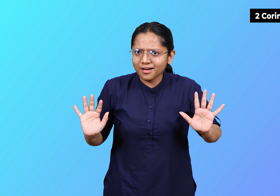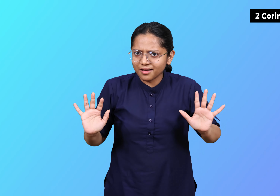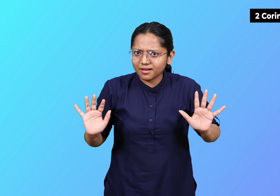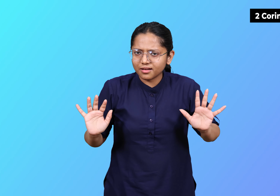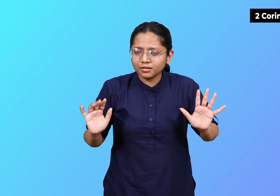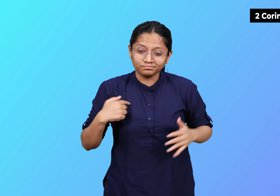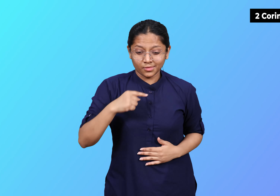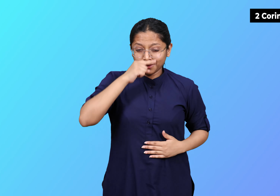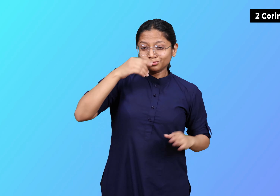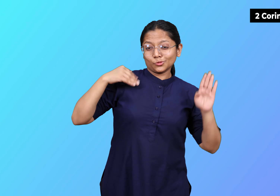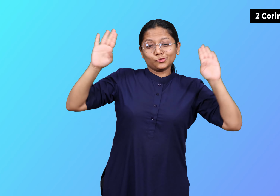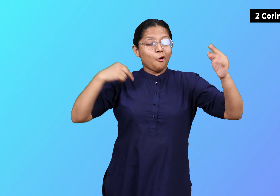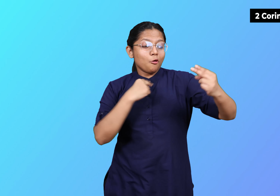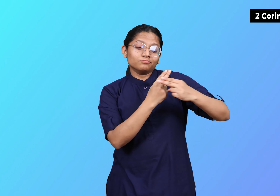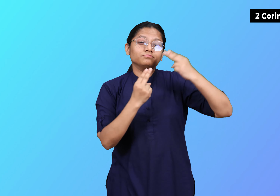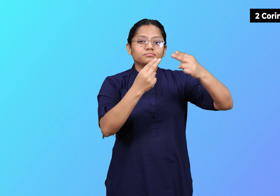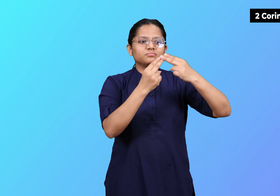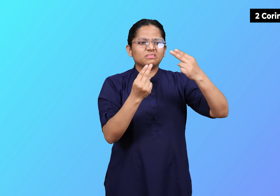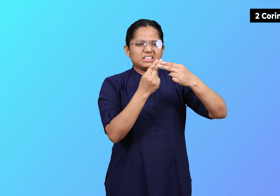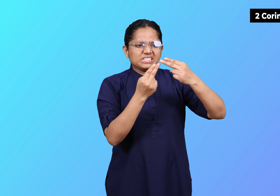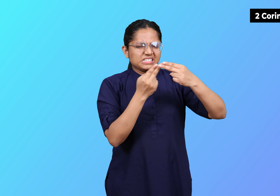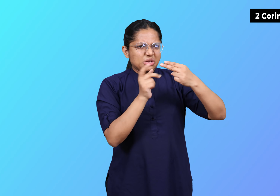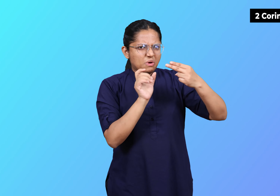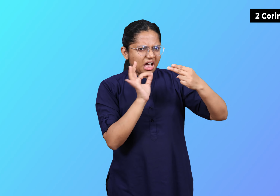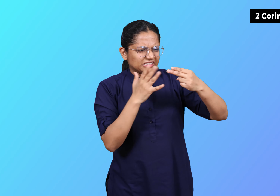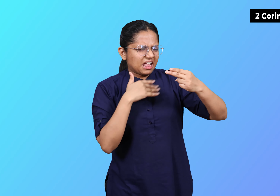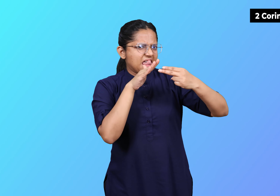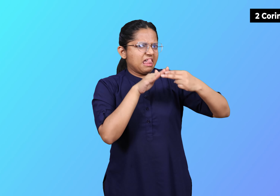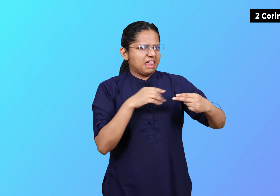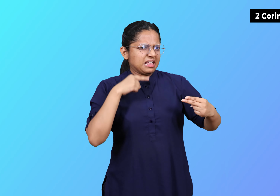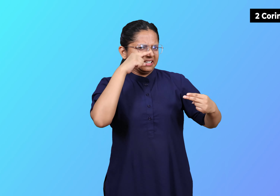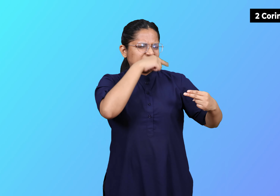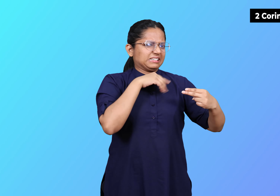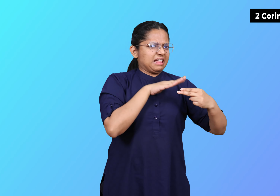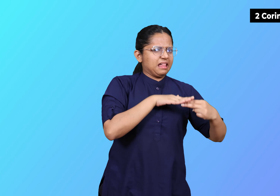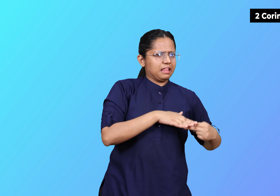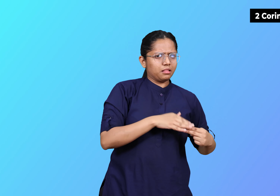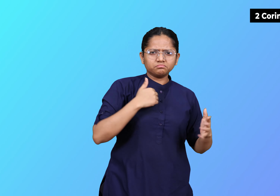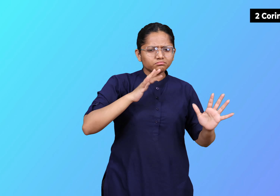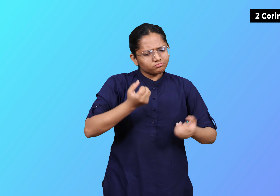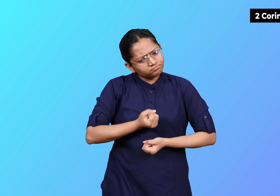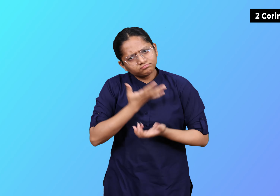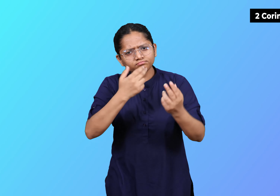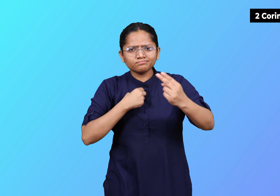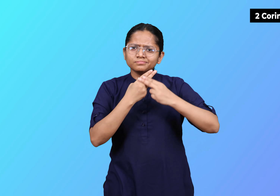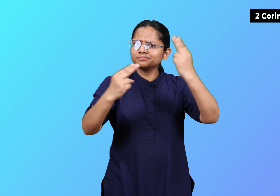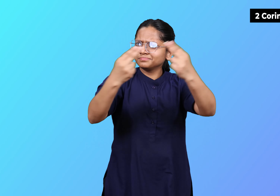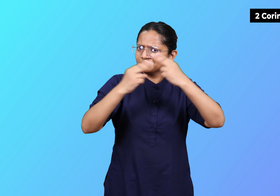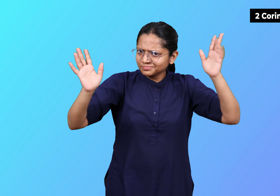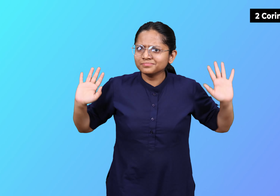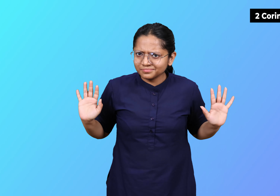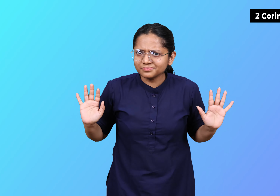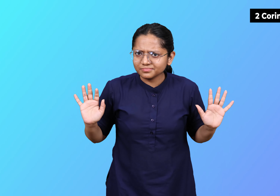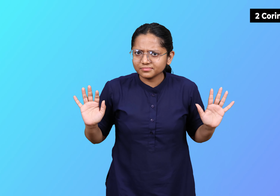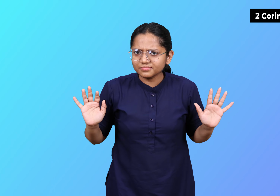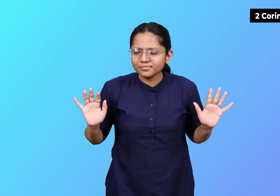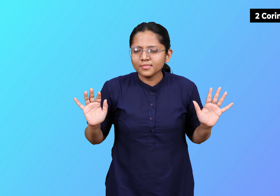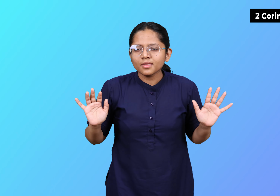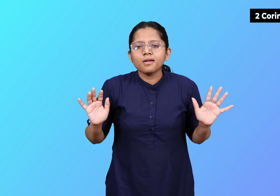So I will not be ashamed of whatever boasting we do.